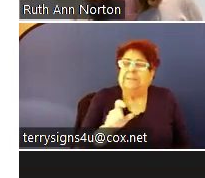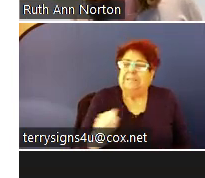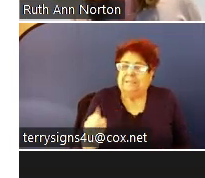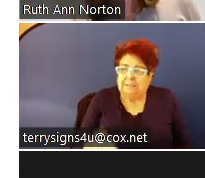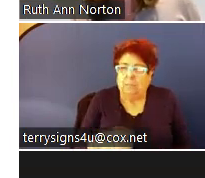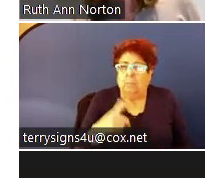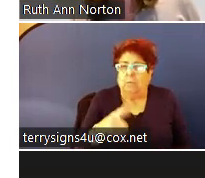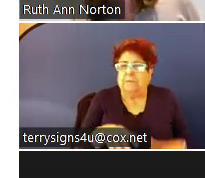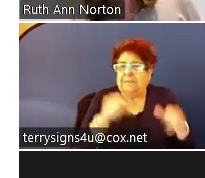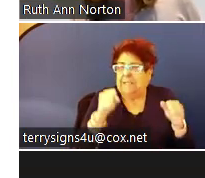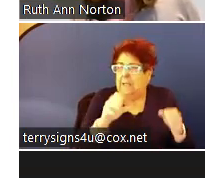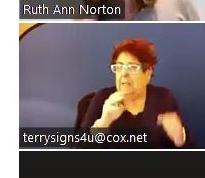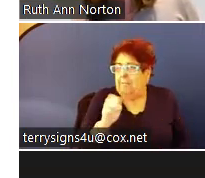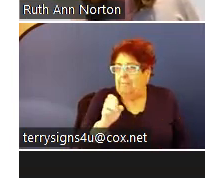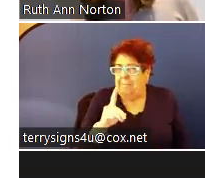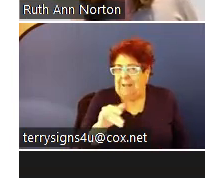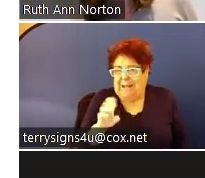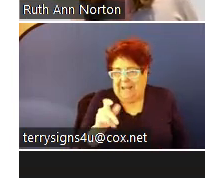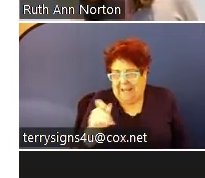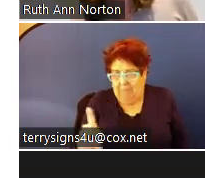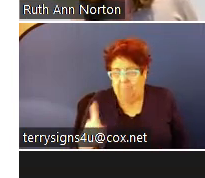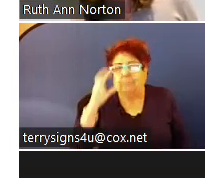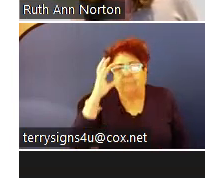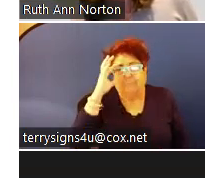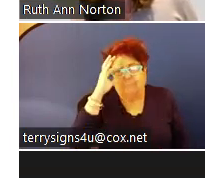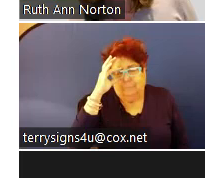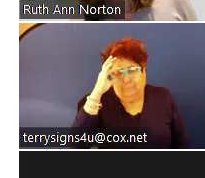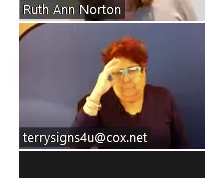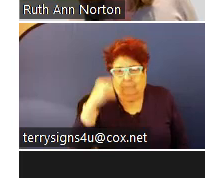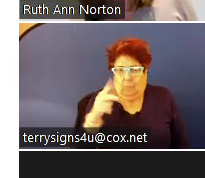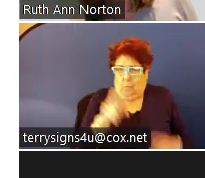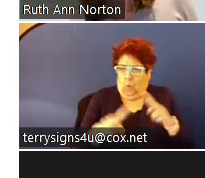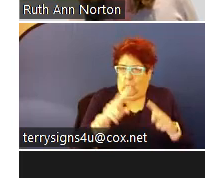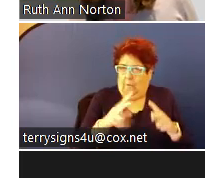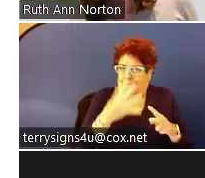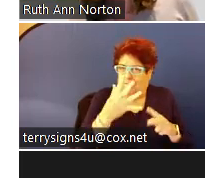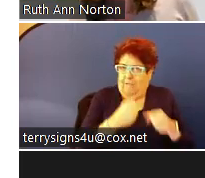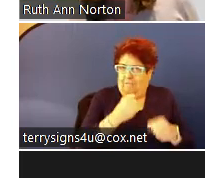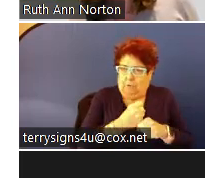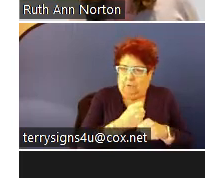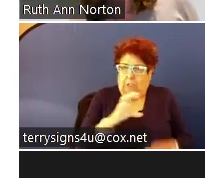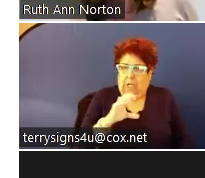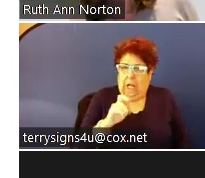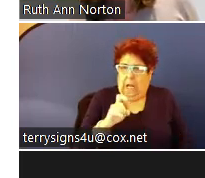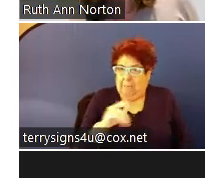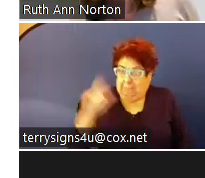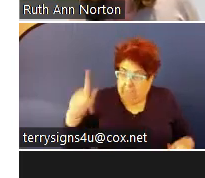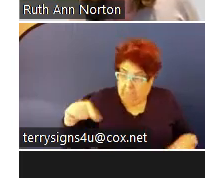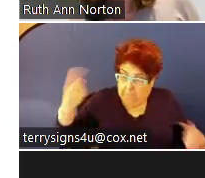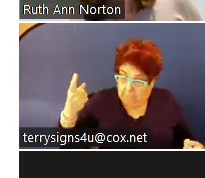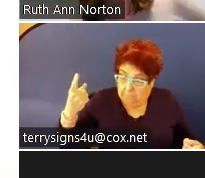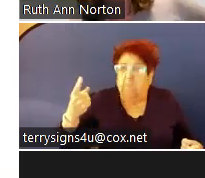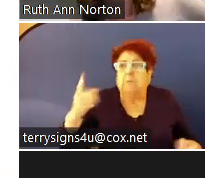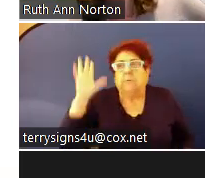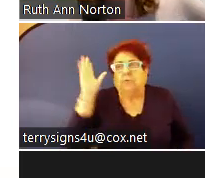and in Shelby County, we are able to look at five years of claims and totalled $3 million and having